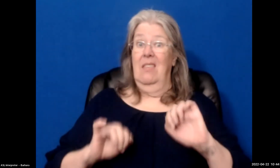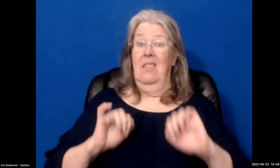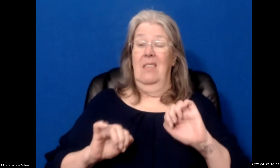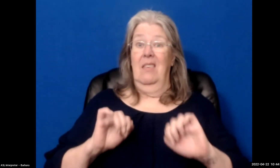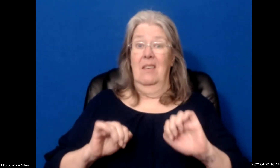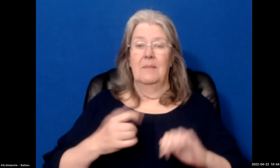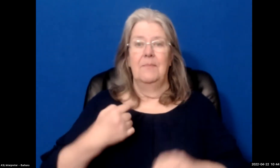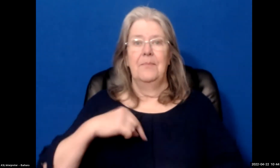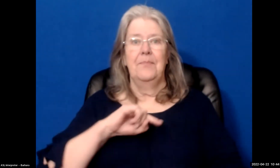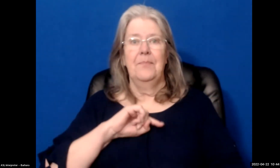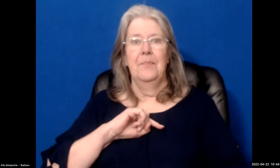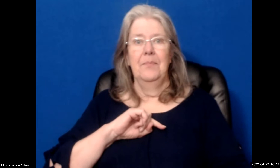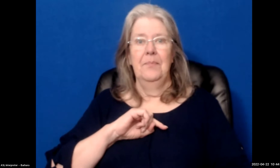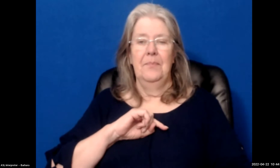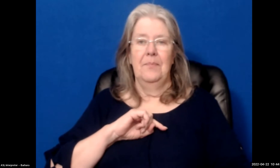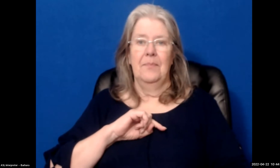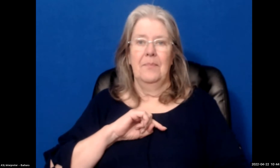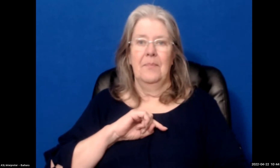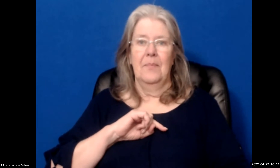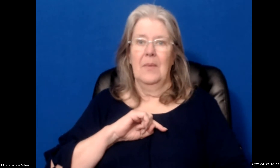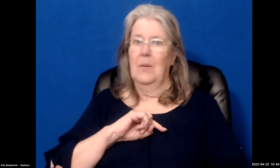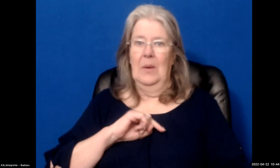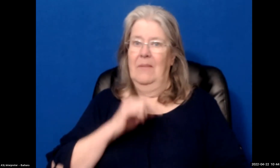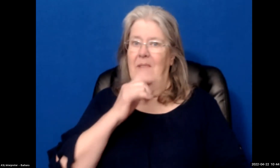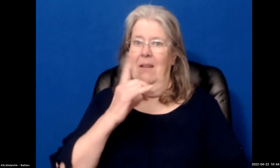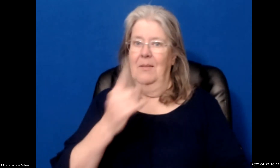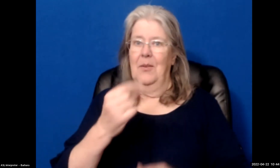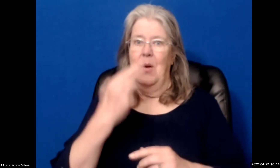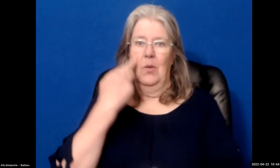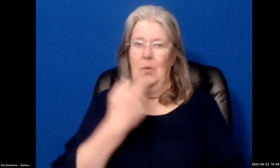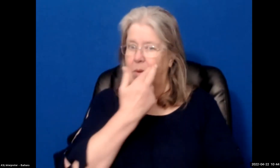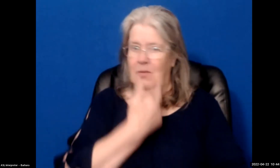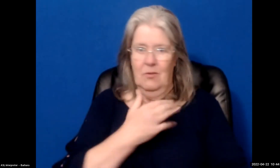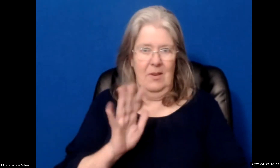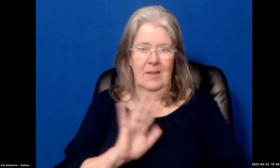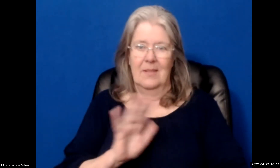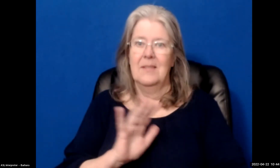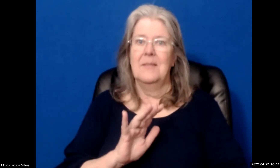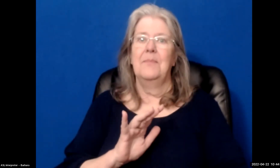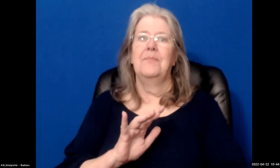We haven't gotten to restaurants. We, you know, didn't go -- we really were pretty much home.